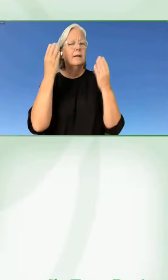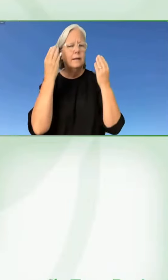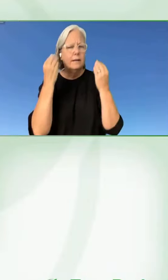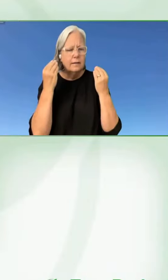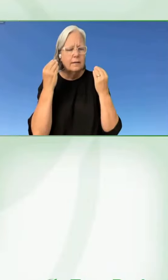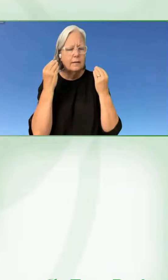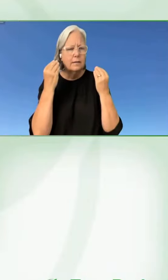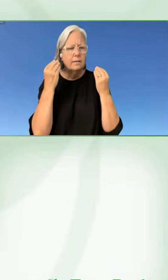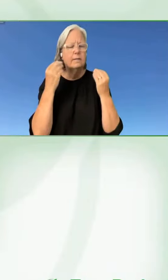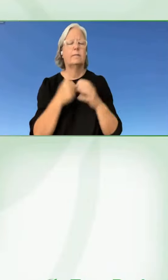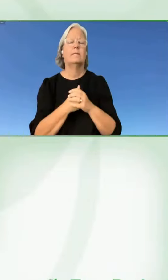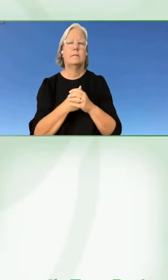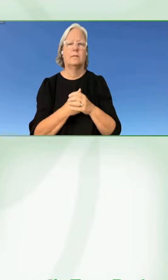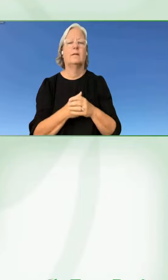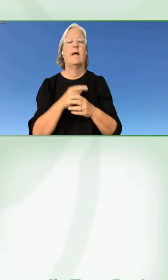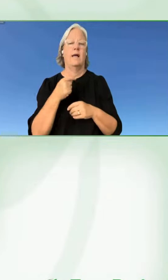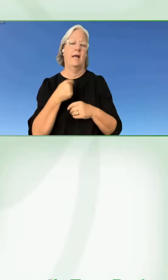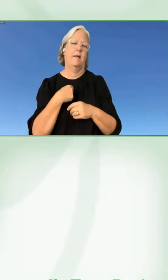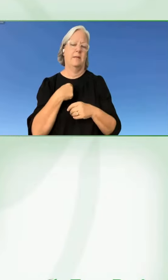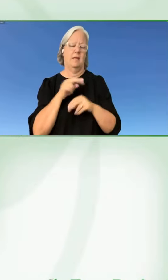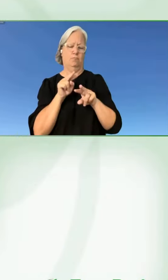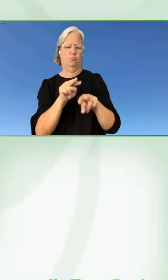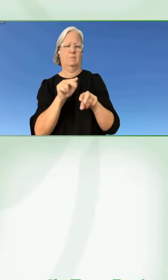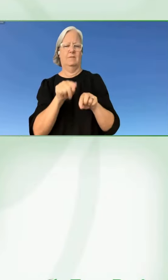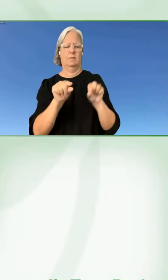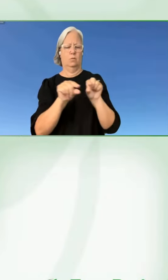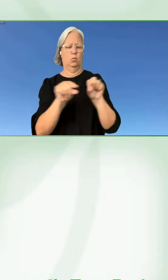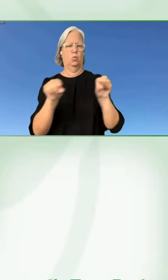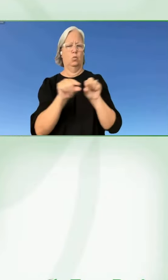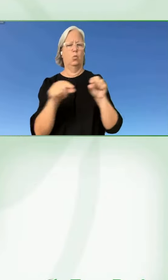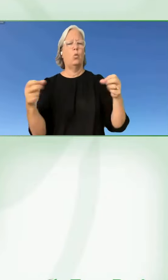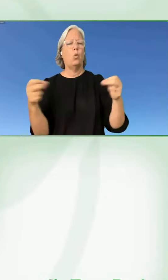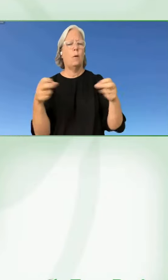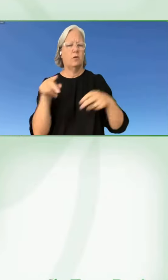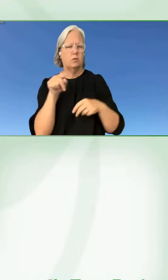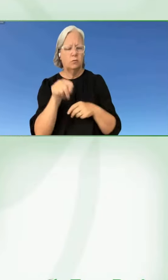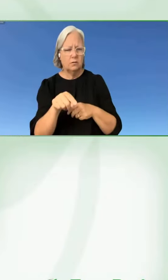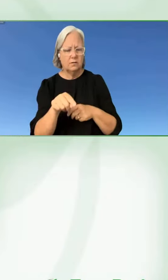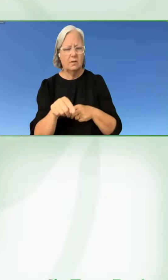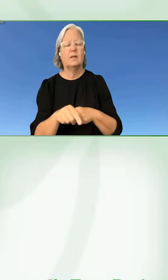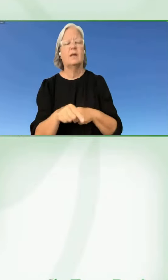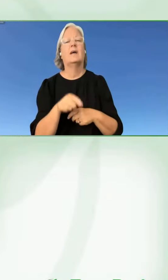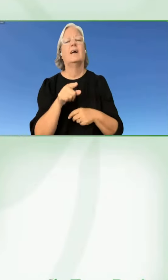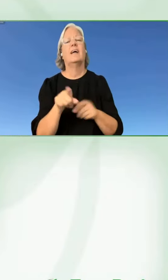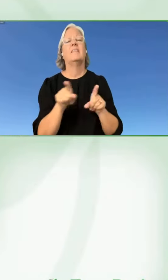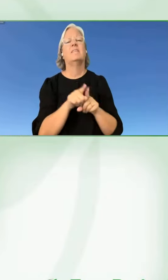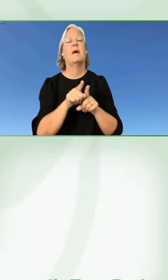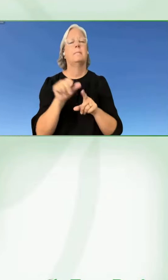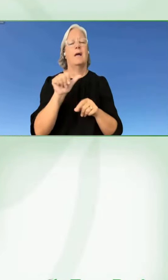accessible but your images are being made accessible at the same time.